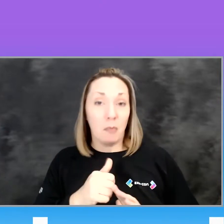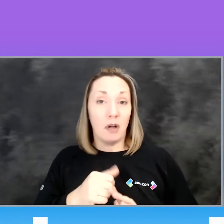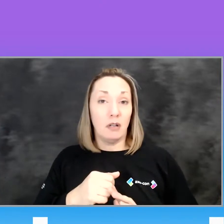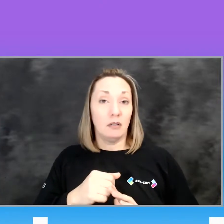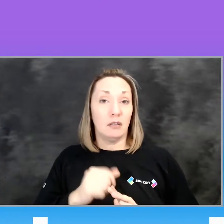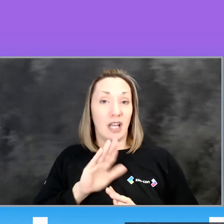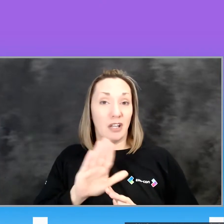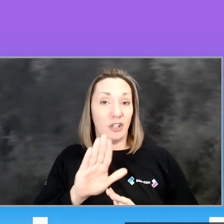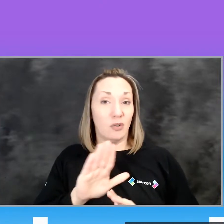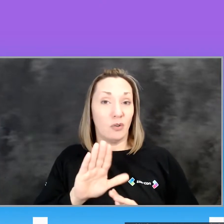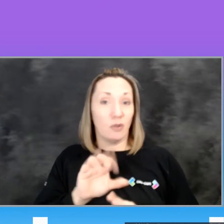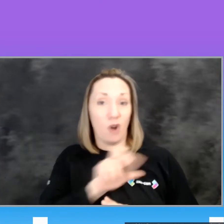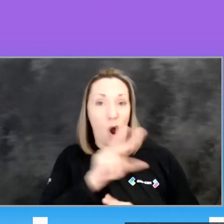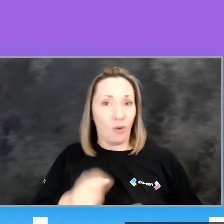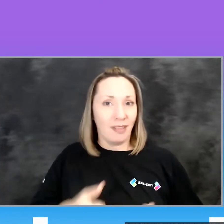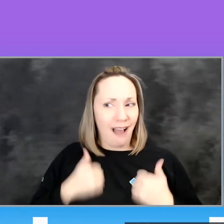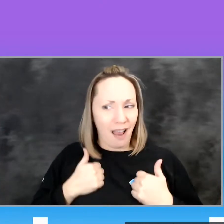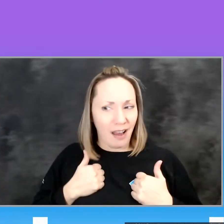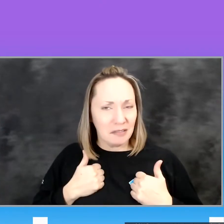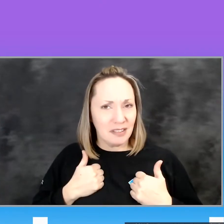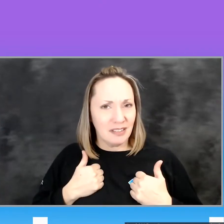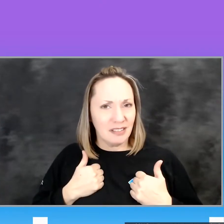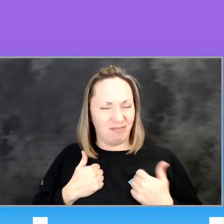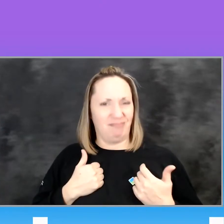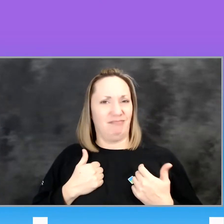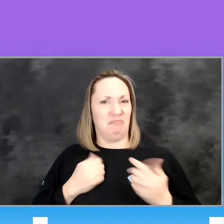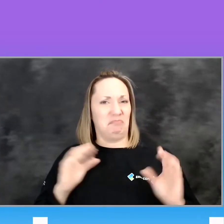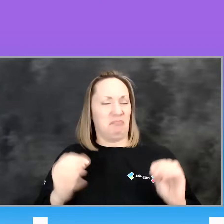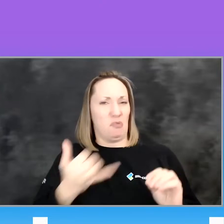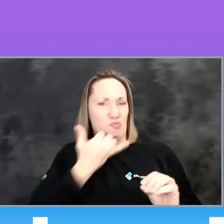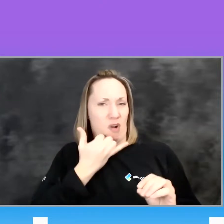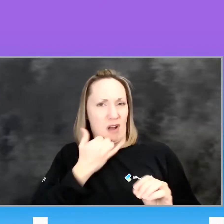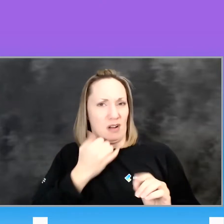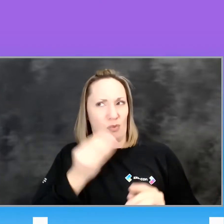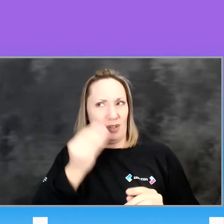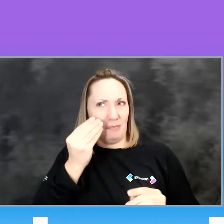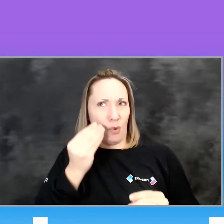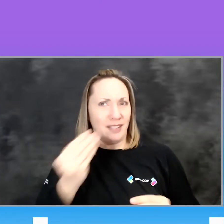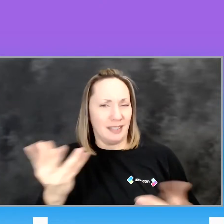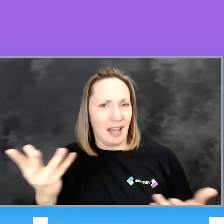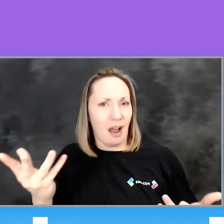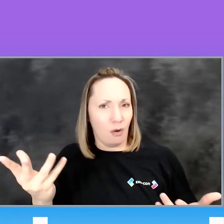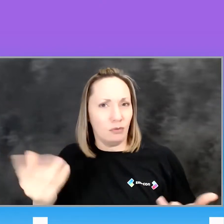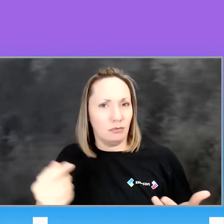doing it in your own lives, I don't think there's anything